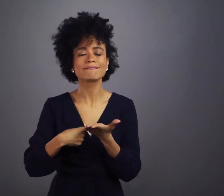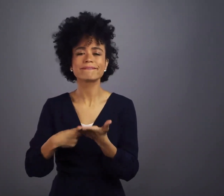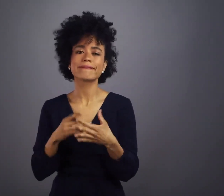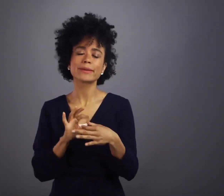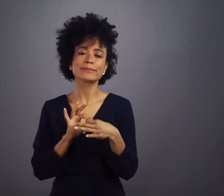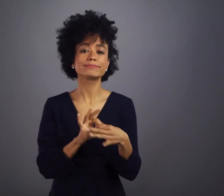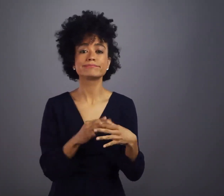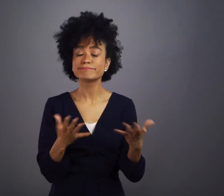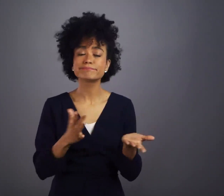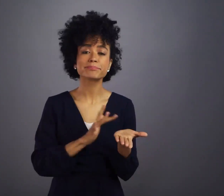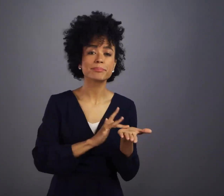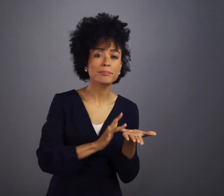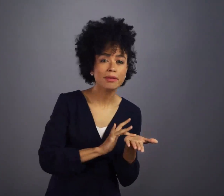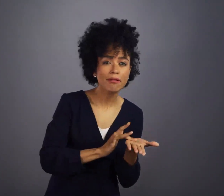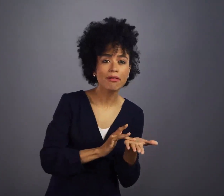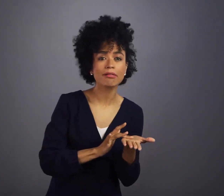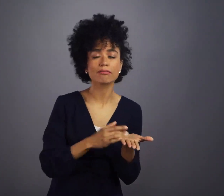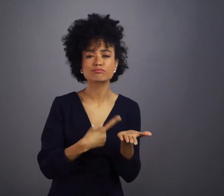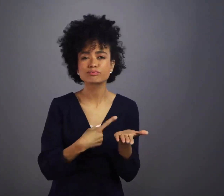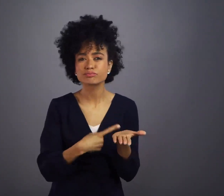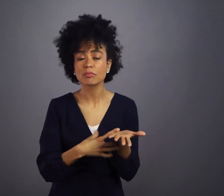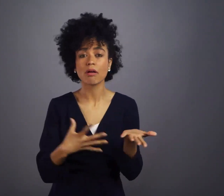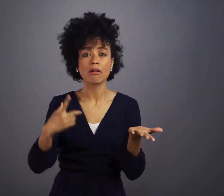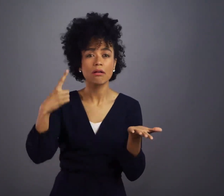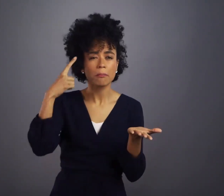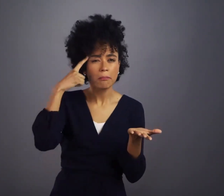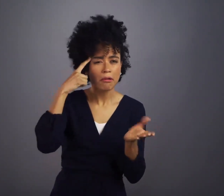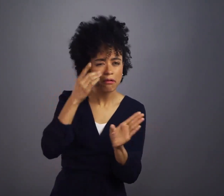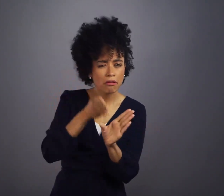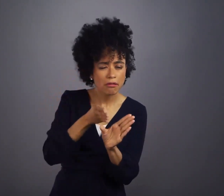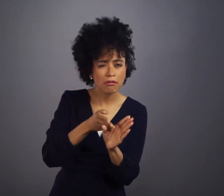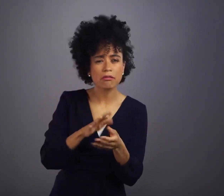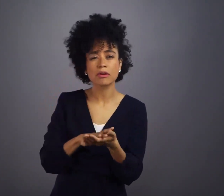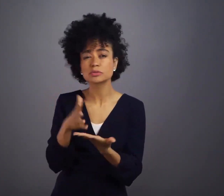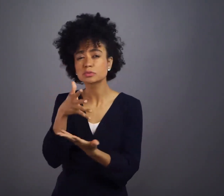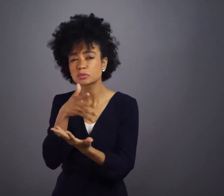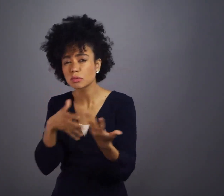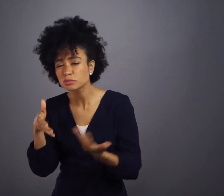of matters medical, psychiatric, social, and religious.